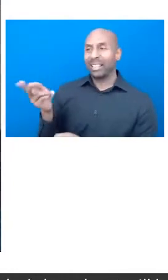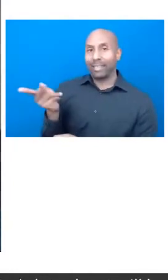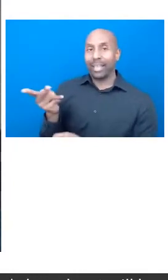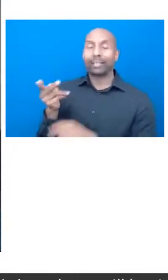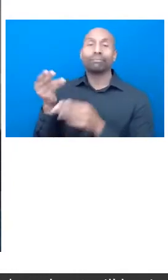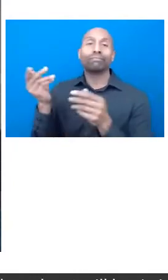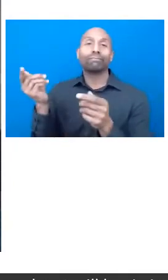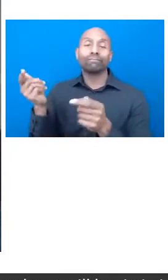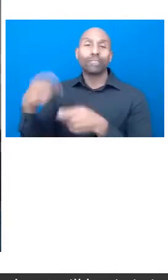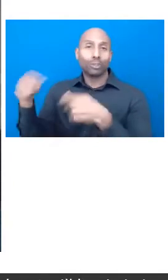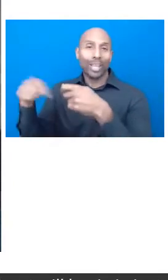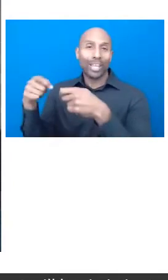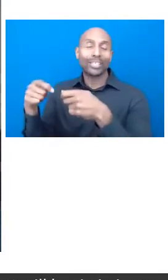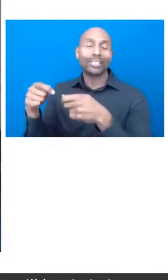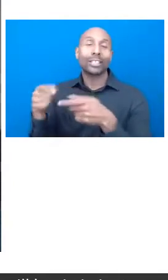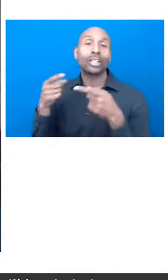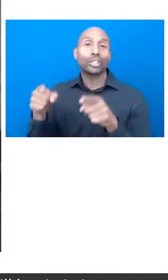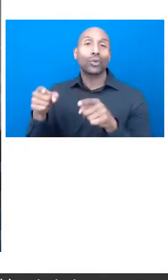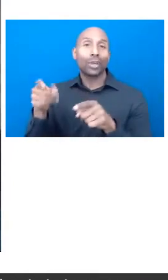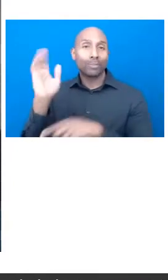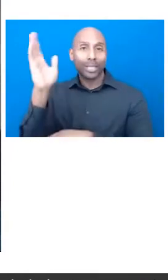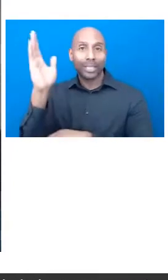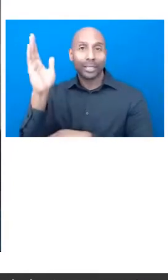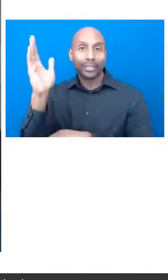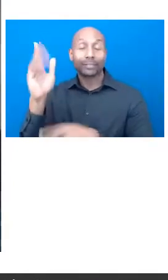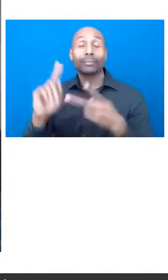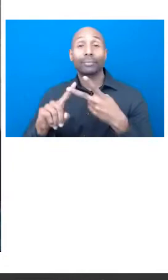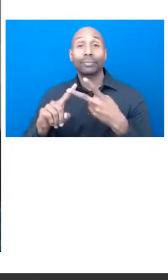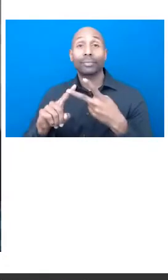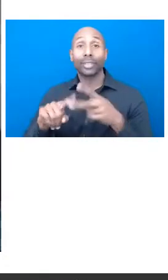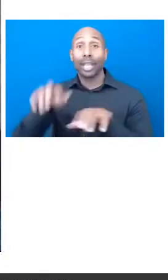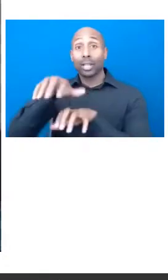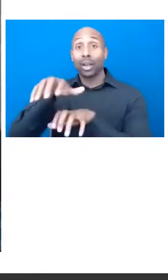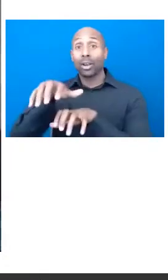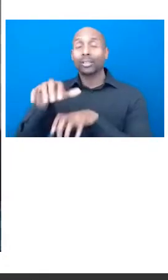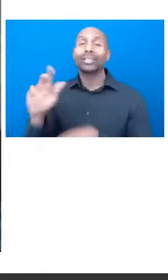We also have Kate behind the scenes providing live CART transcriptions.